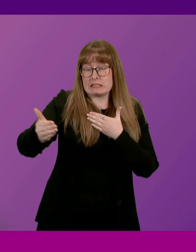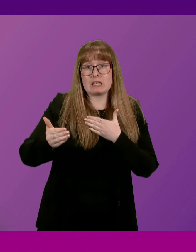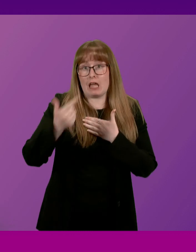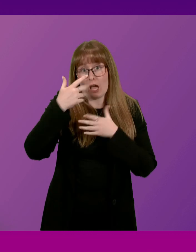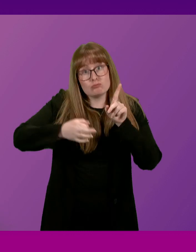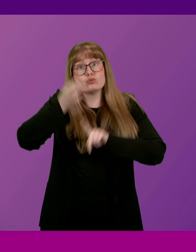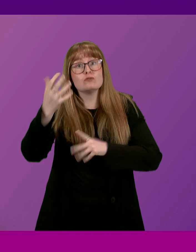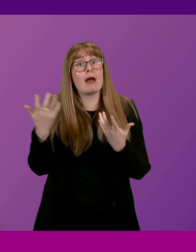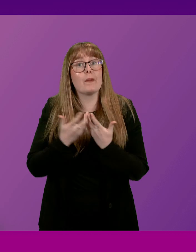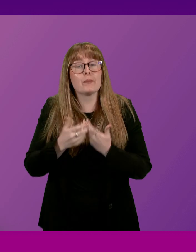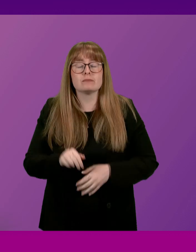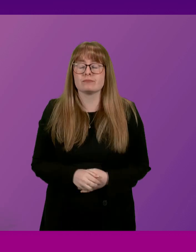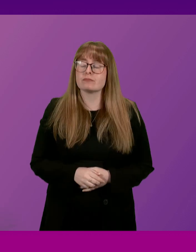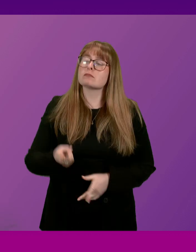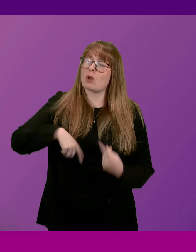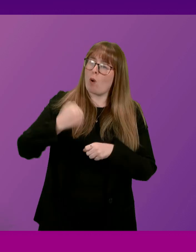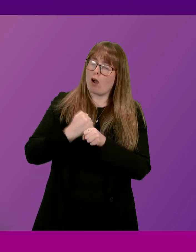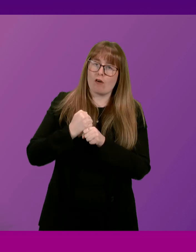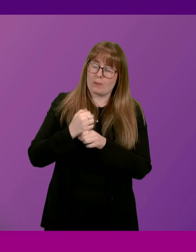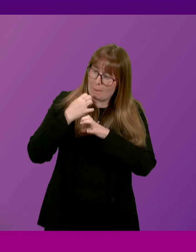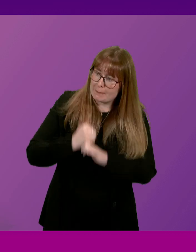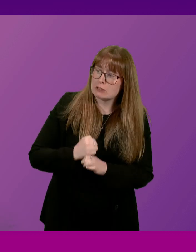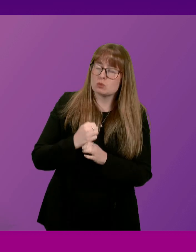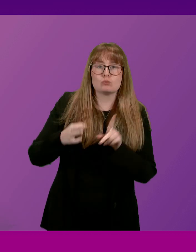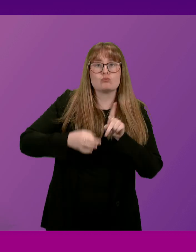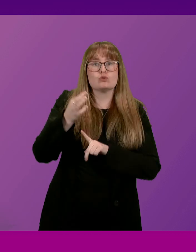The Government is committed to improving healthy life expectancy and addressing the